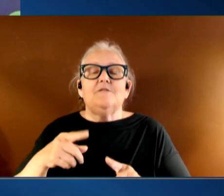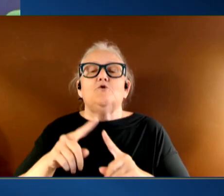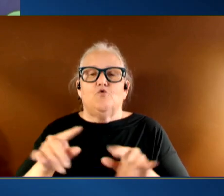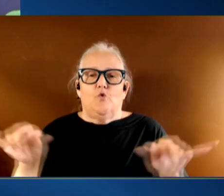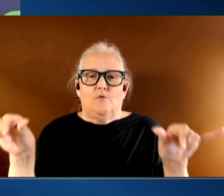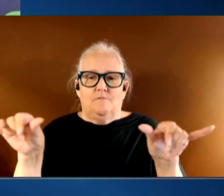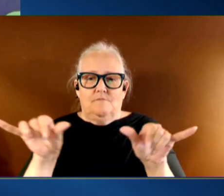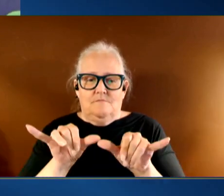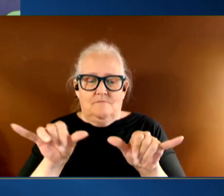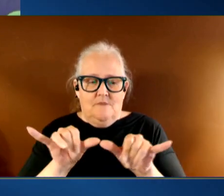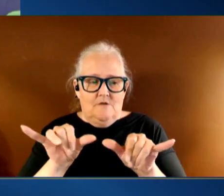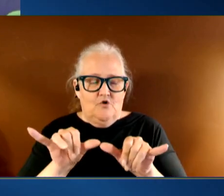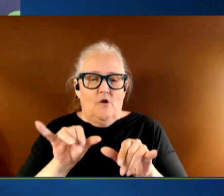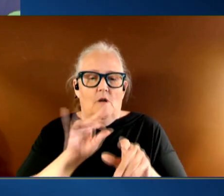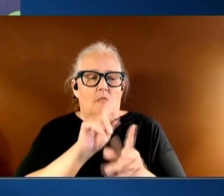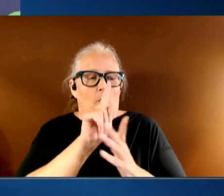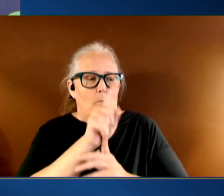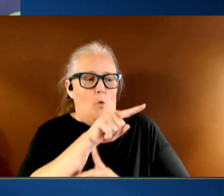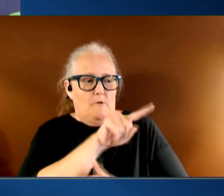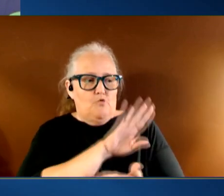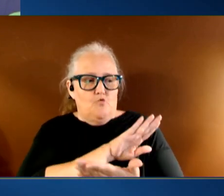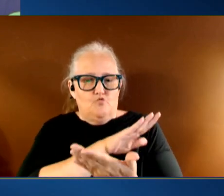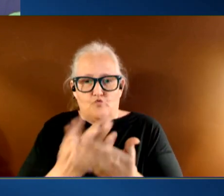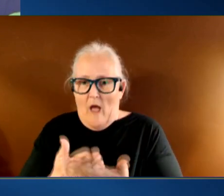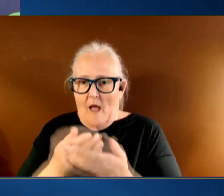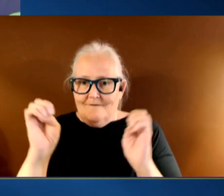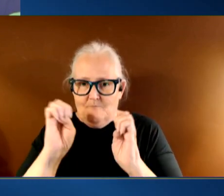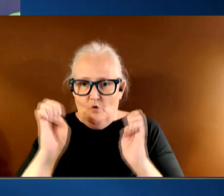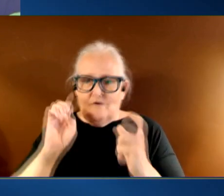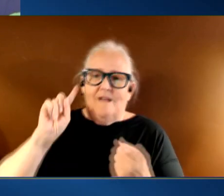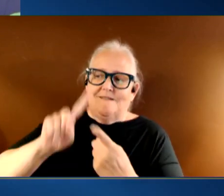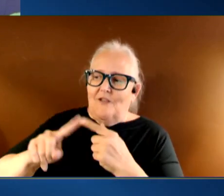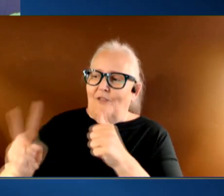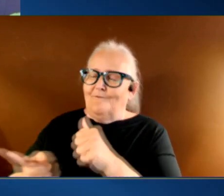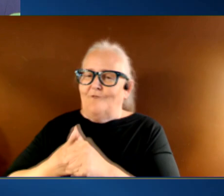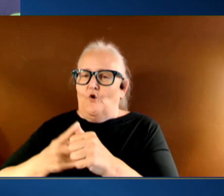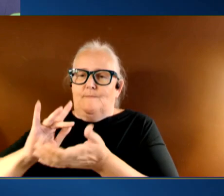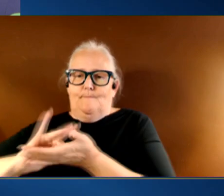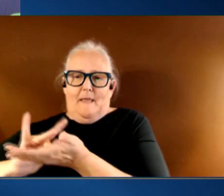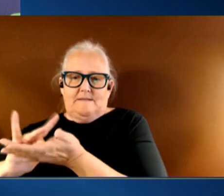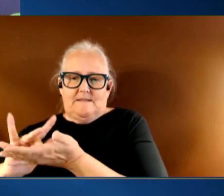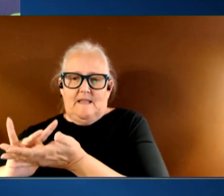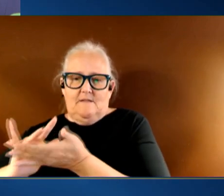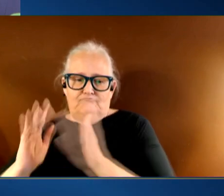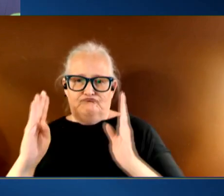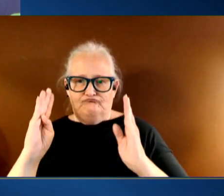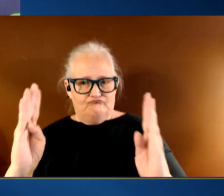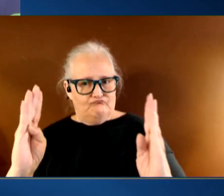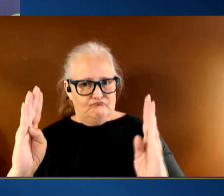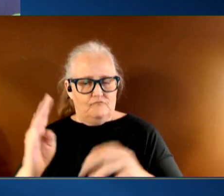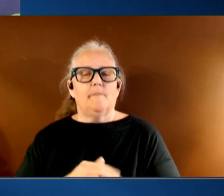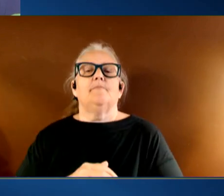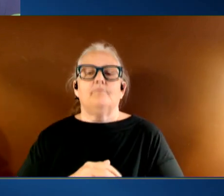because that's what the guidelines recommend. So, I'm here to say that work is being done. We